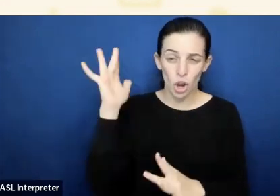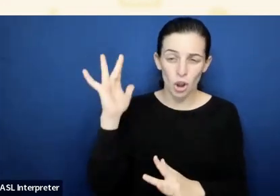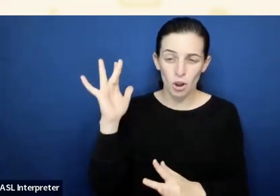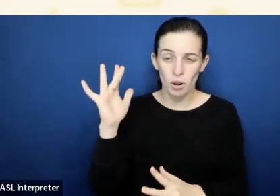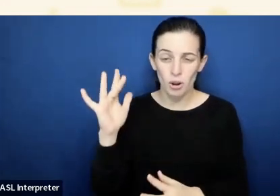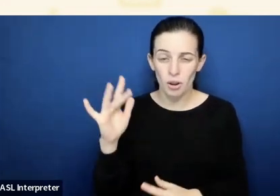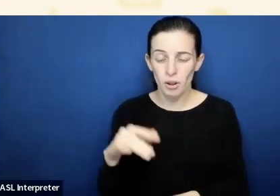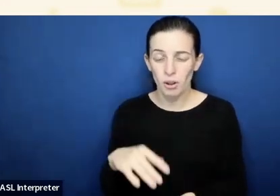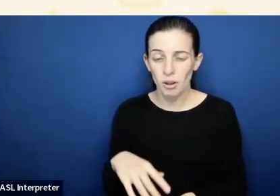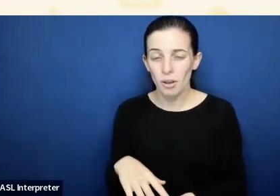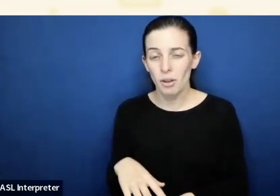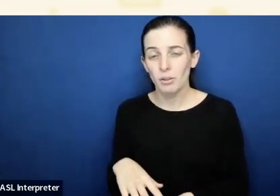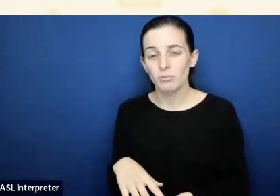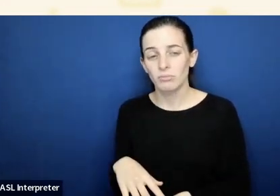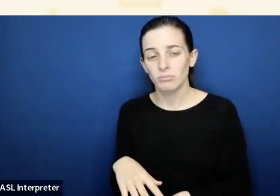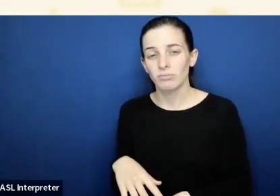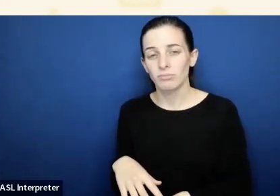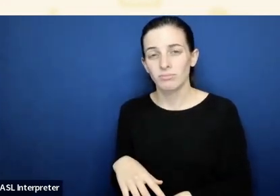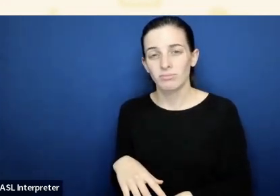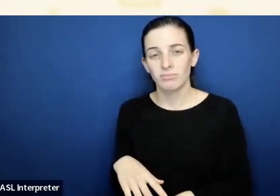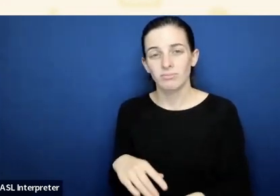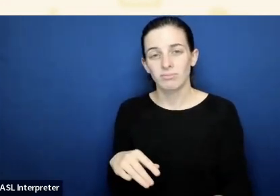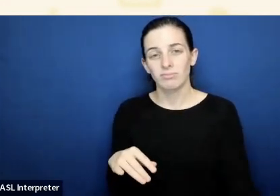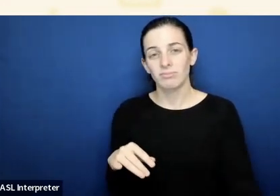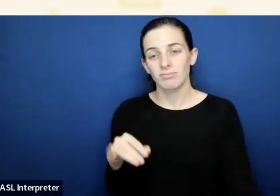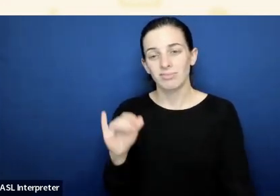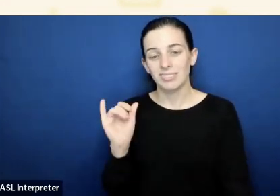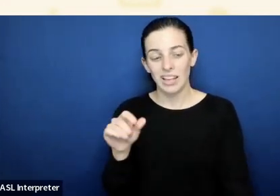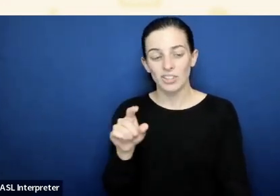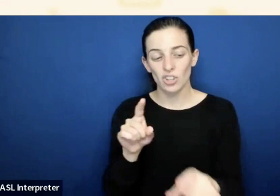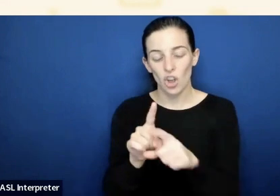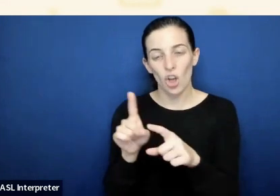And this is also an overwhelming cascade